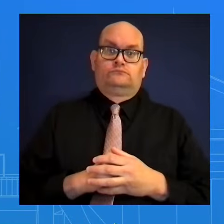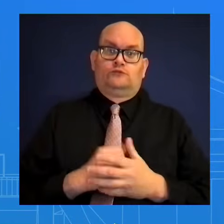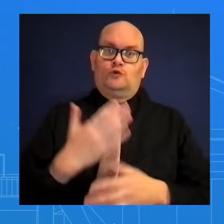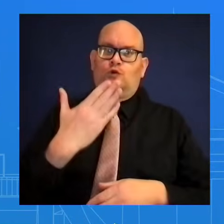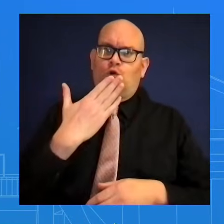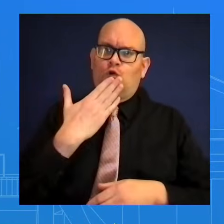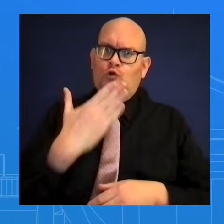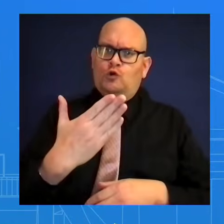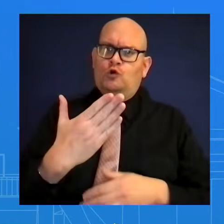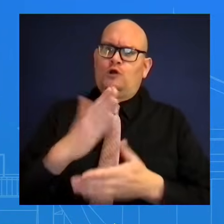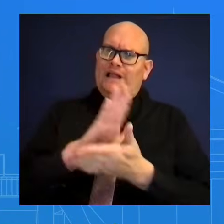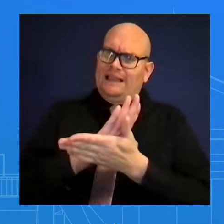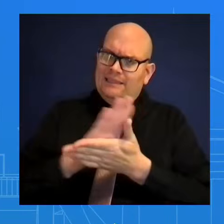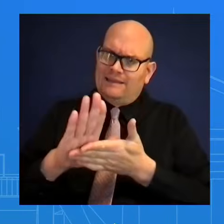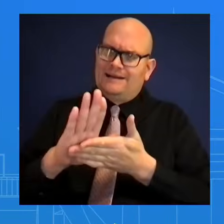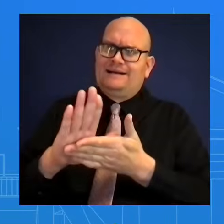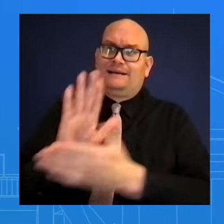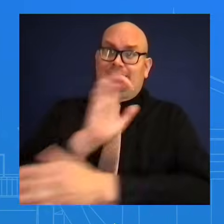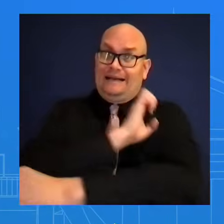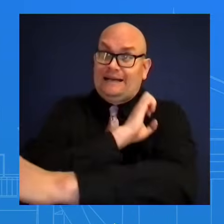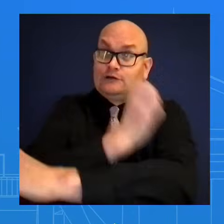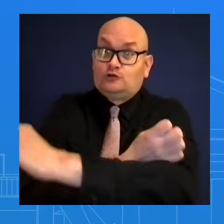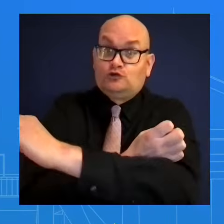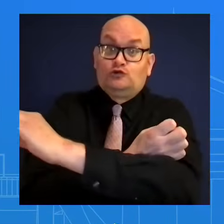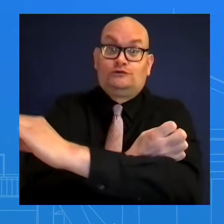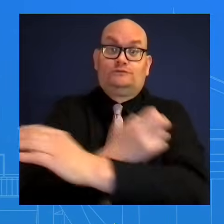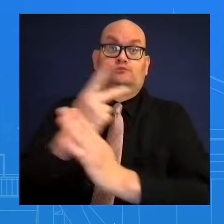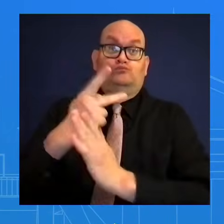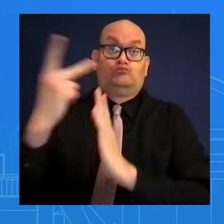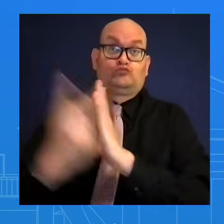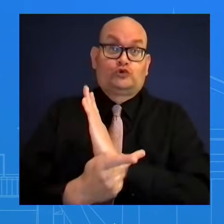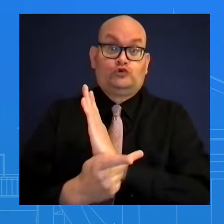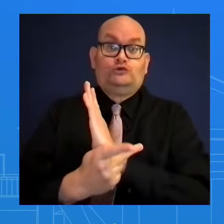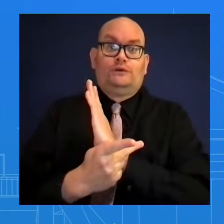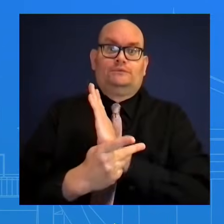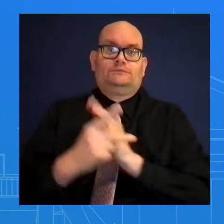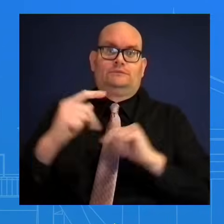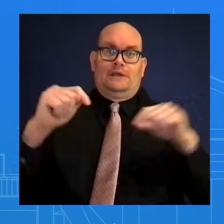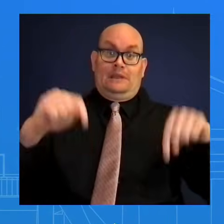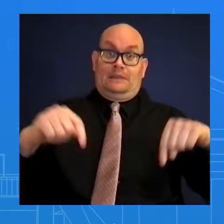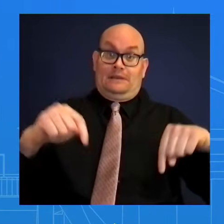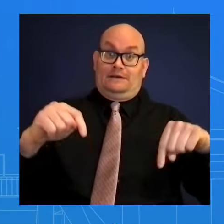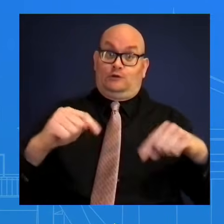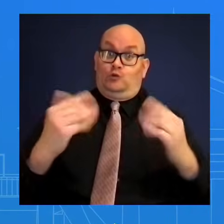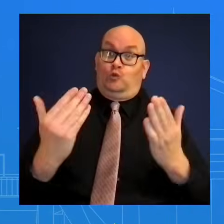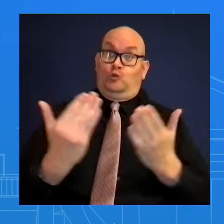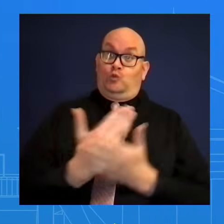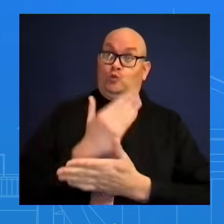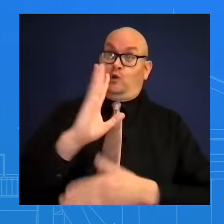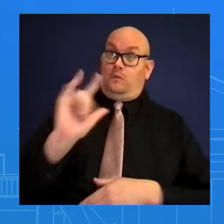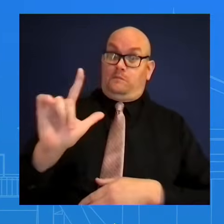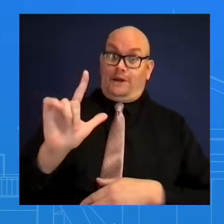our customers' demands for reliable, affordable, and increasingly clean energy by modernizing the permitting process."